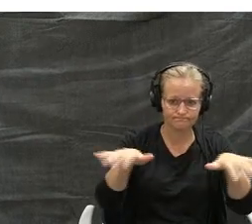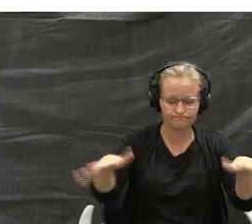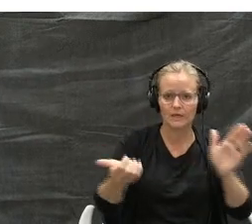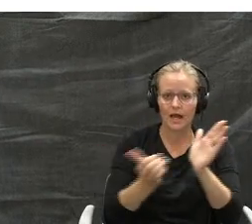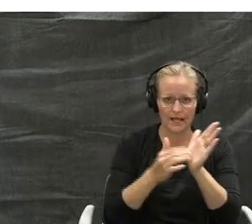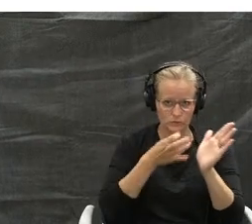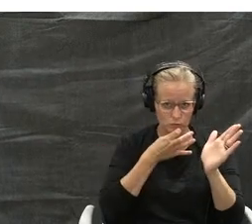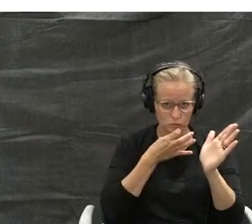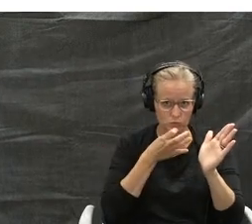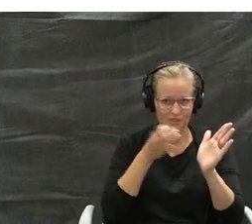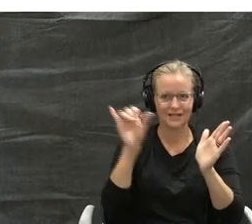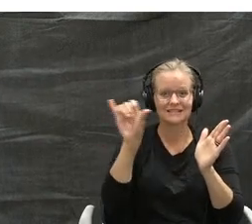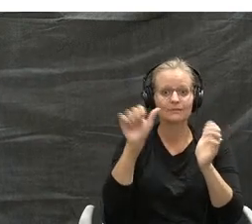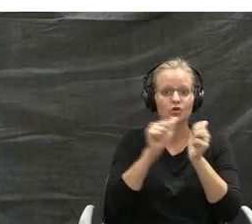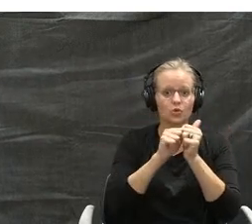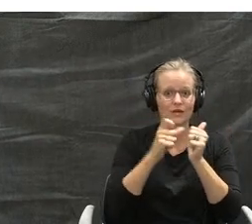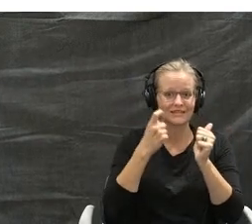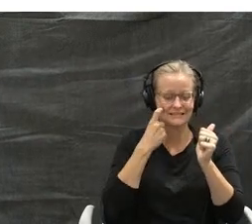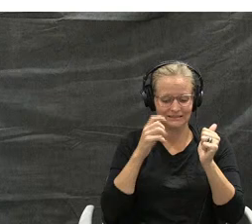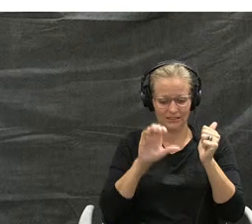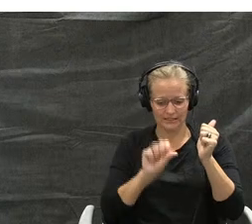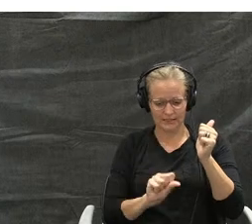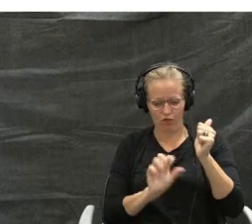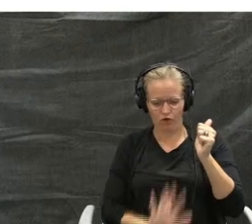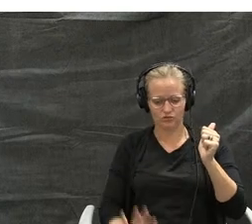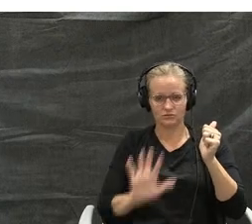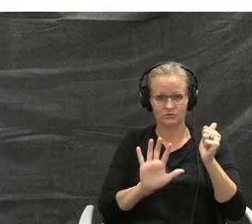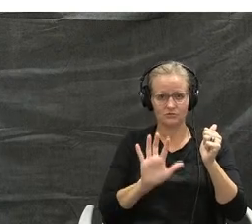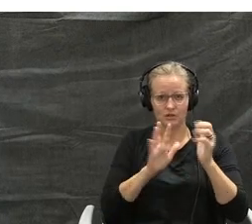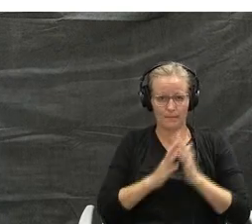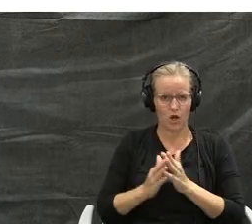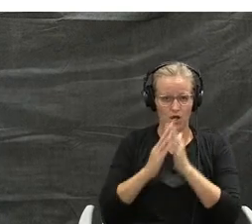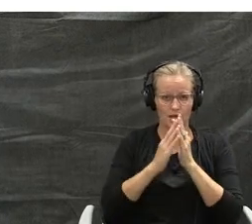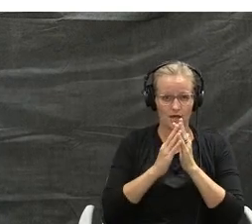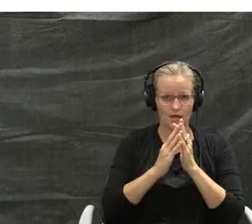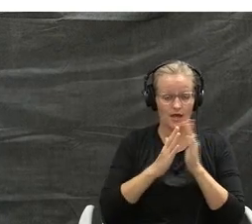states. My question for the board whi open schools and spend